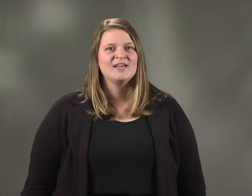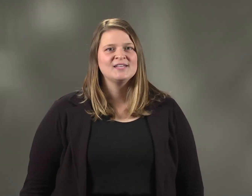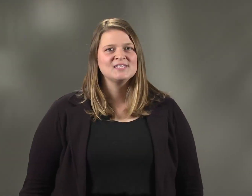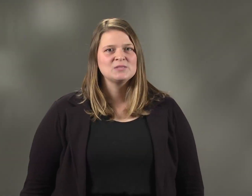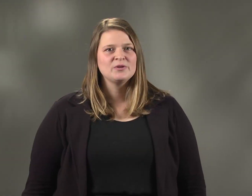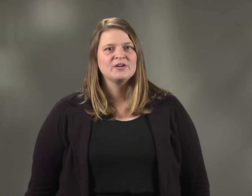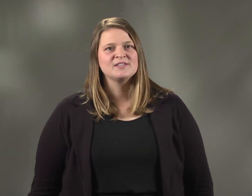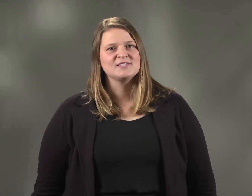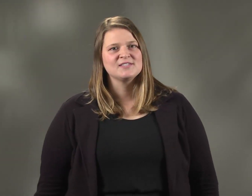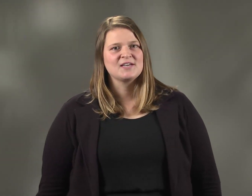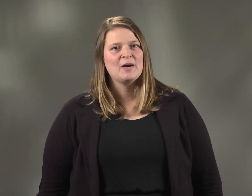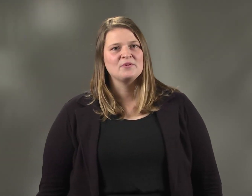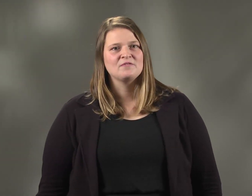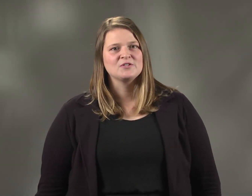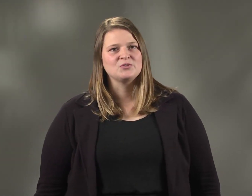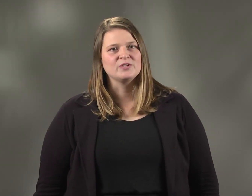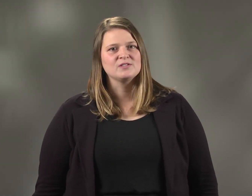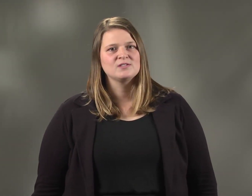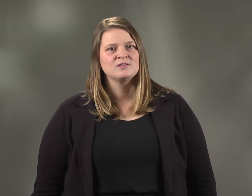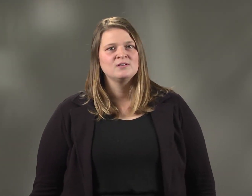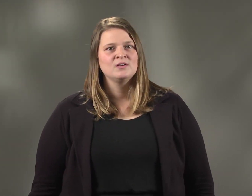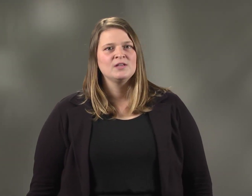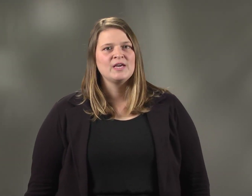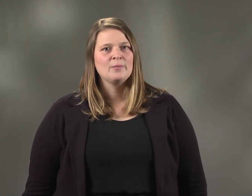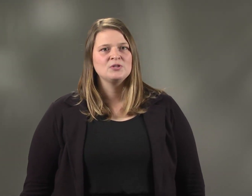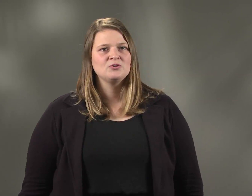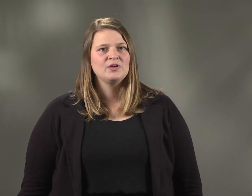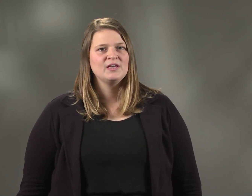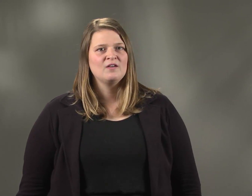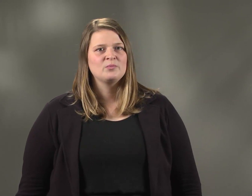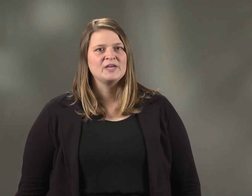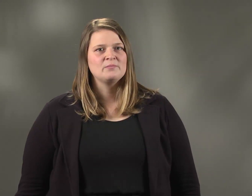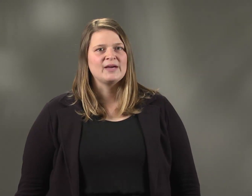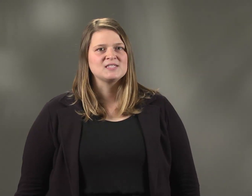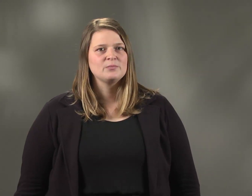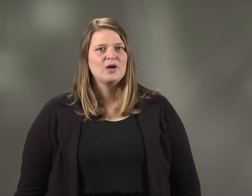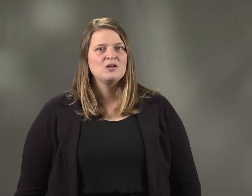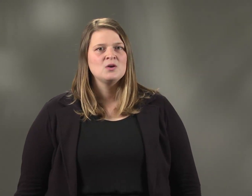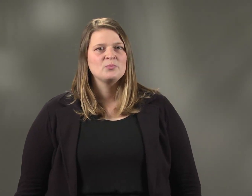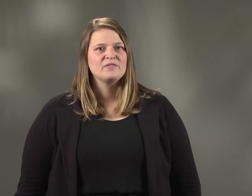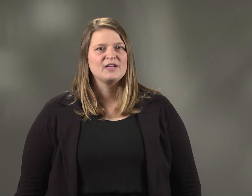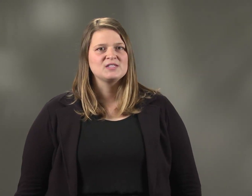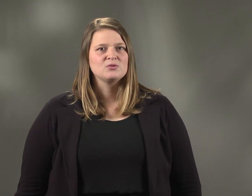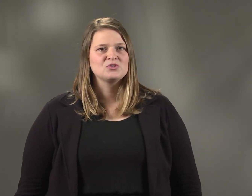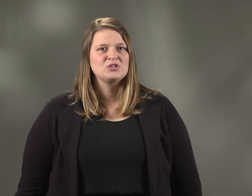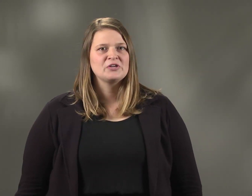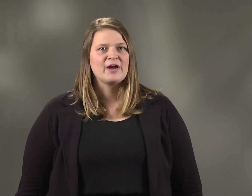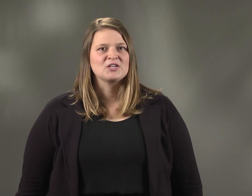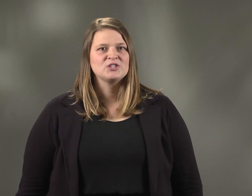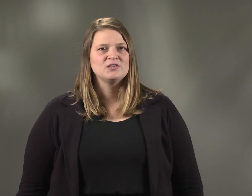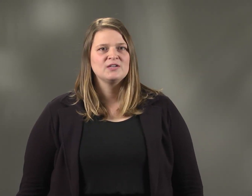Ann's experience is common for students. The opportunity of playing basketball provided social interaction